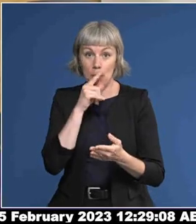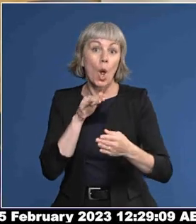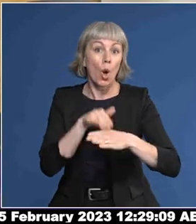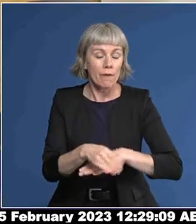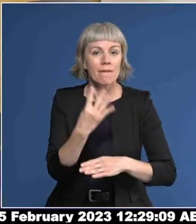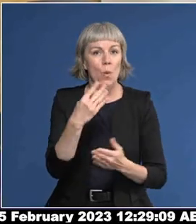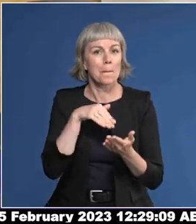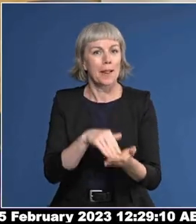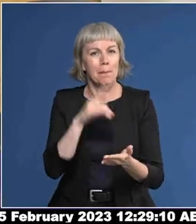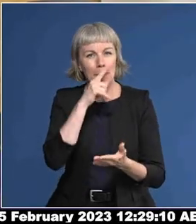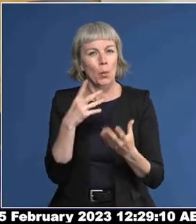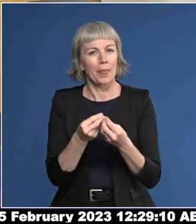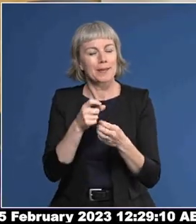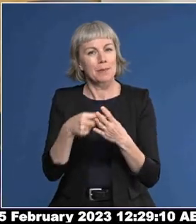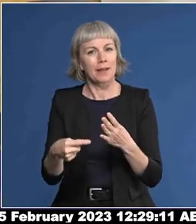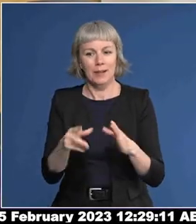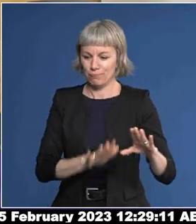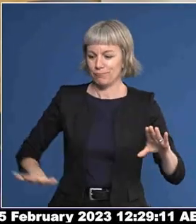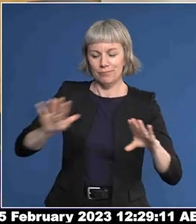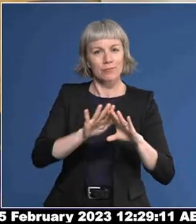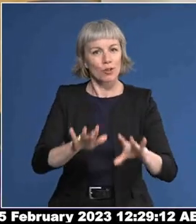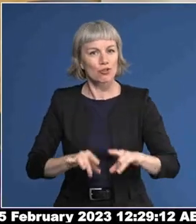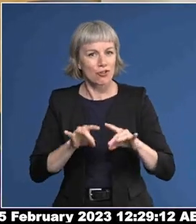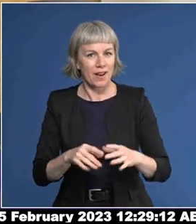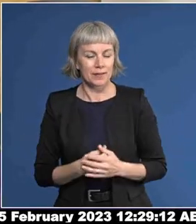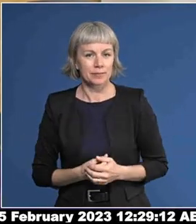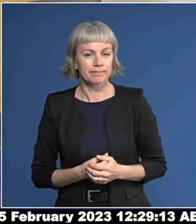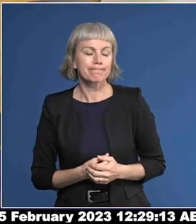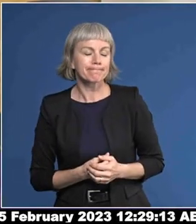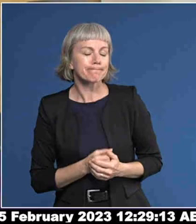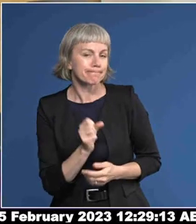Have any of you had any involvement in the recent initiatives of the